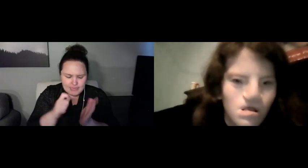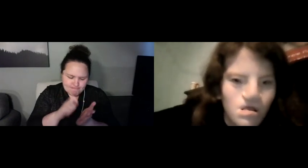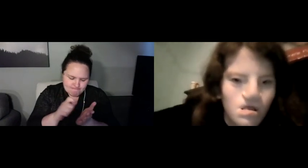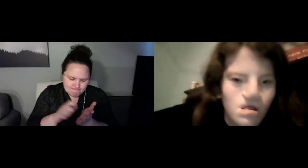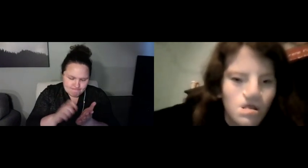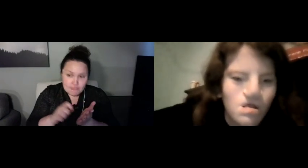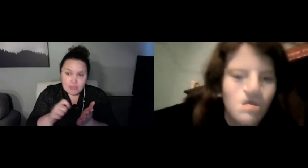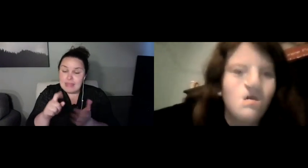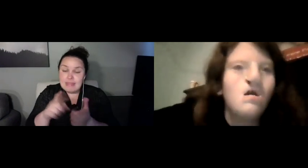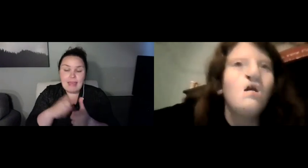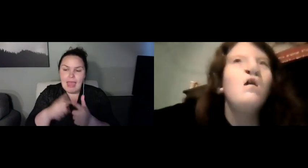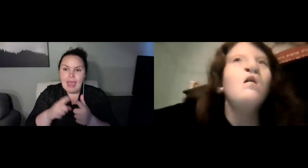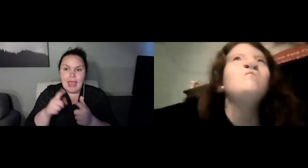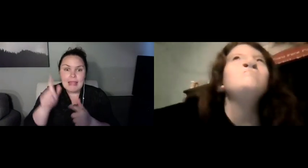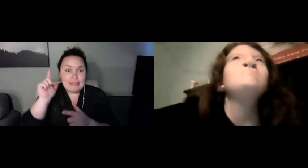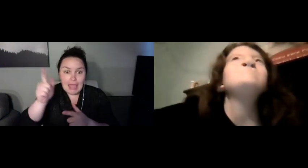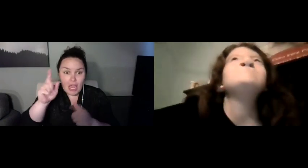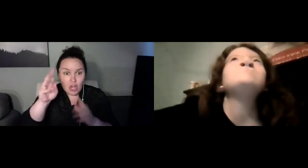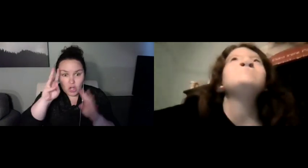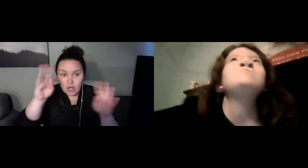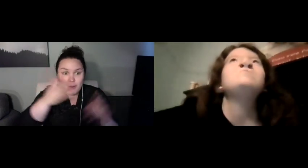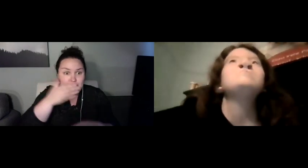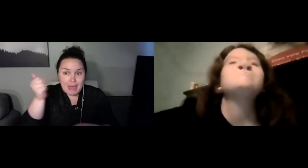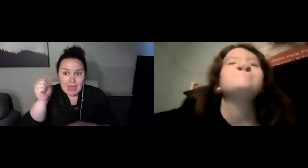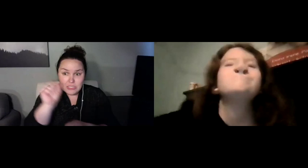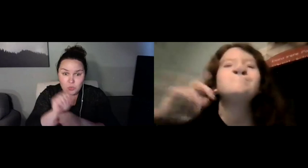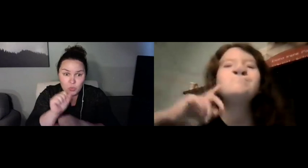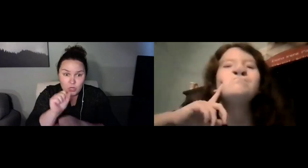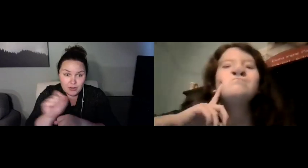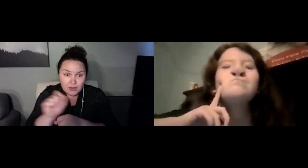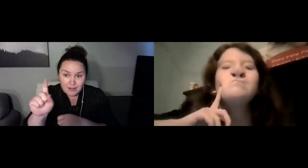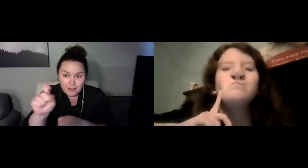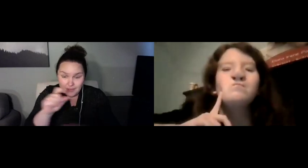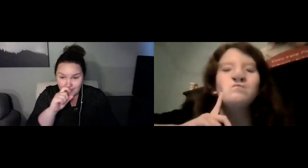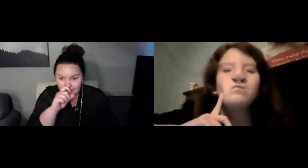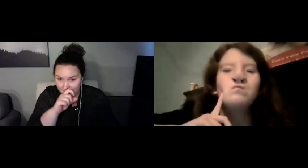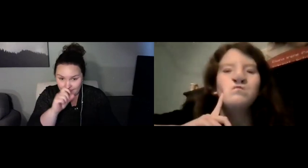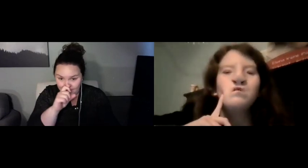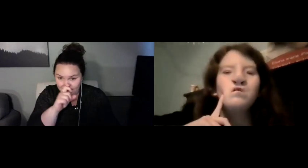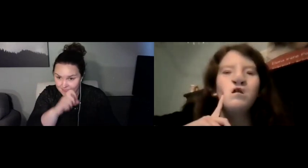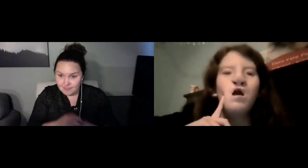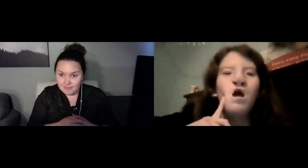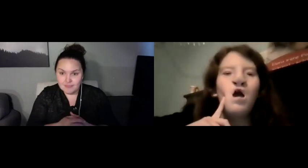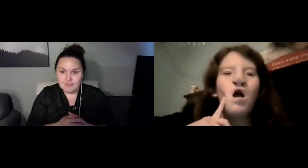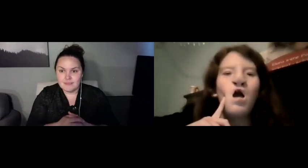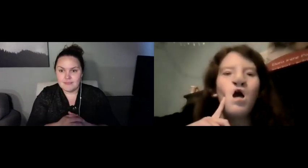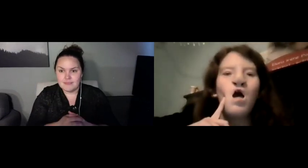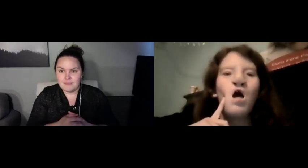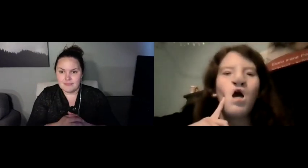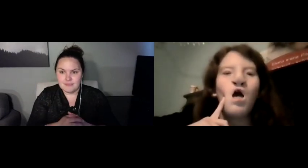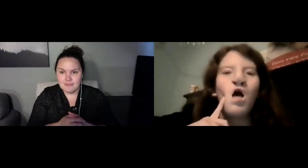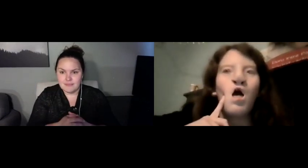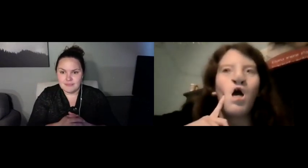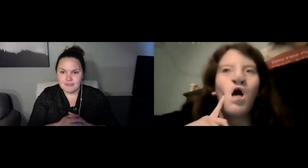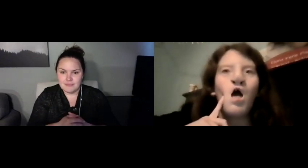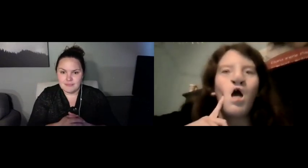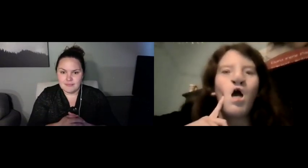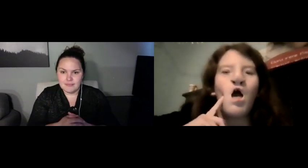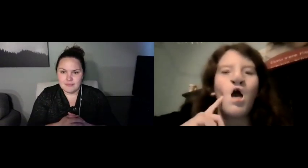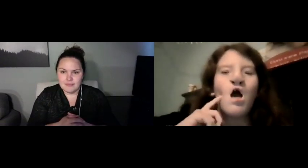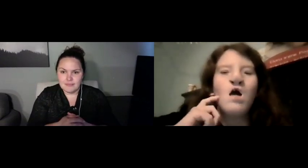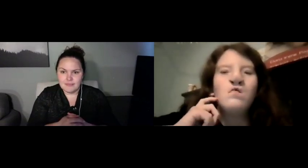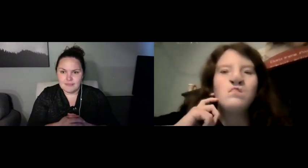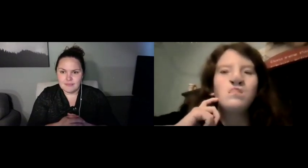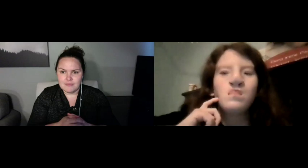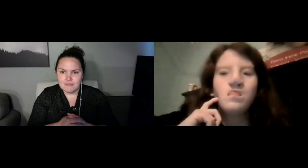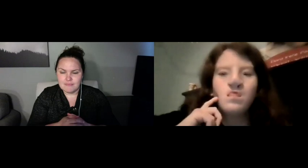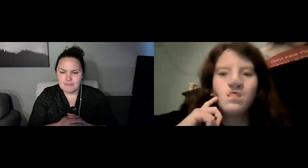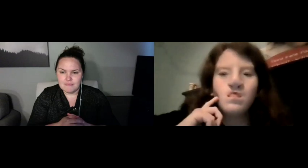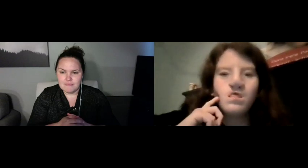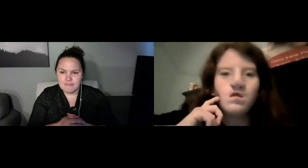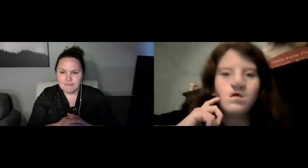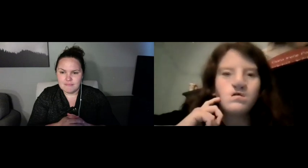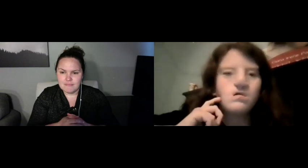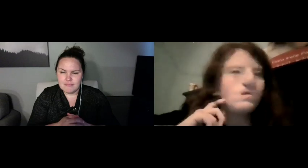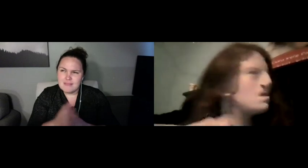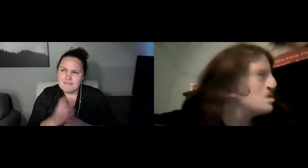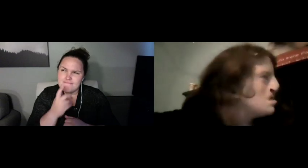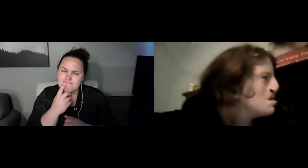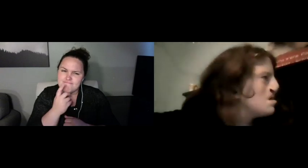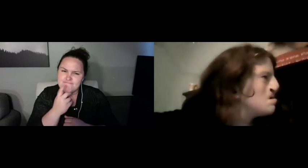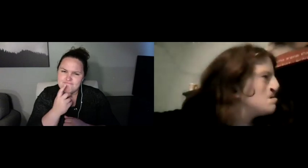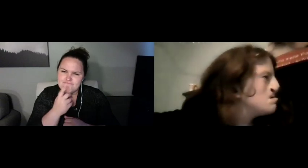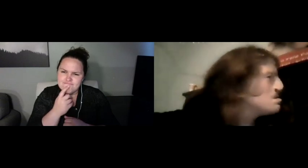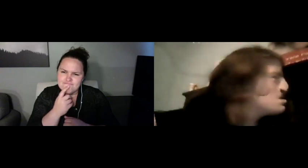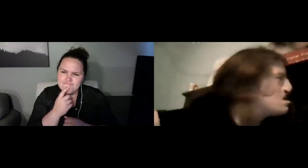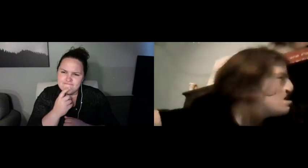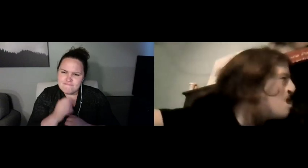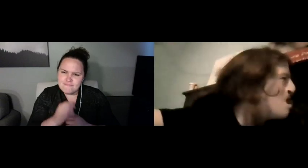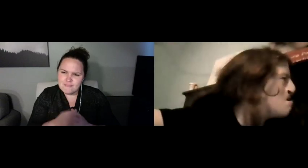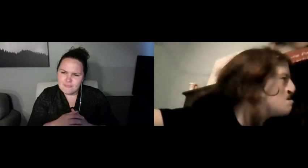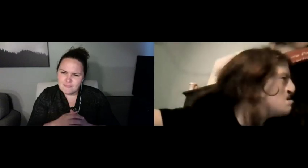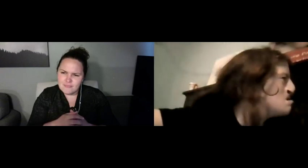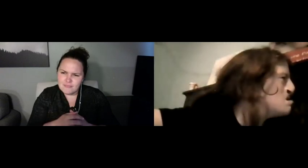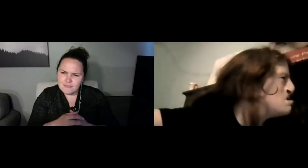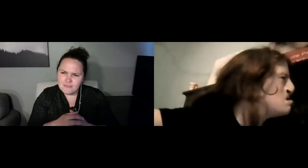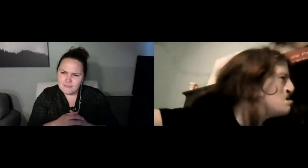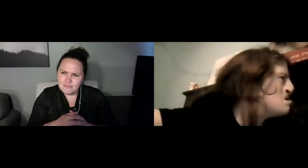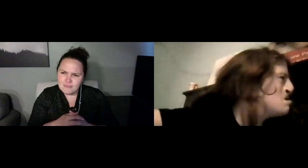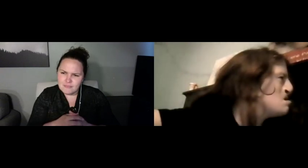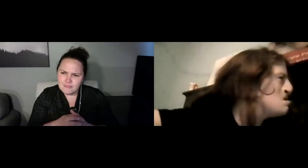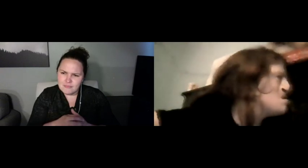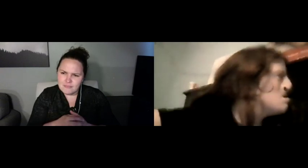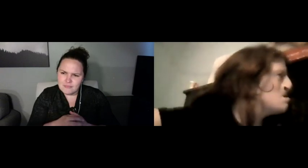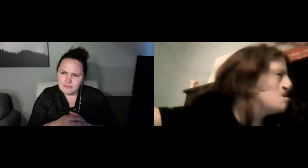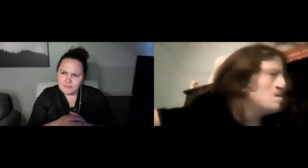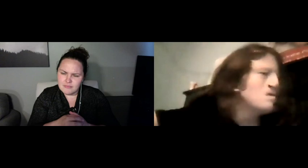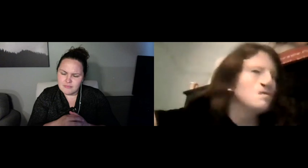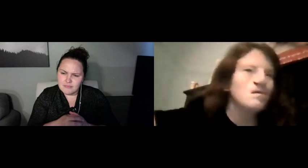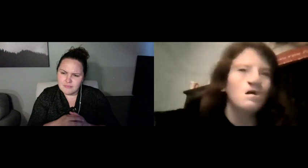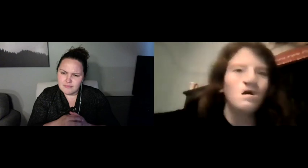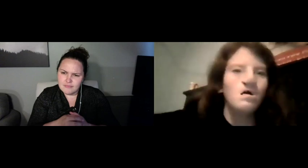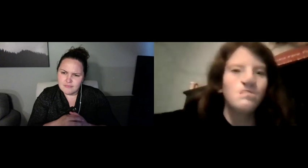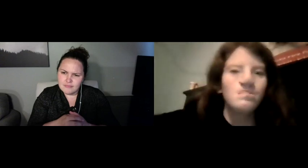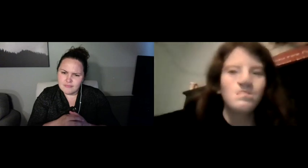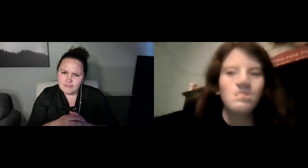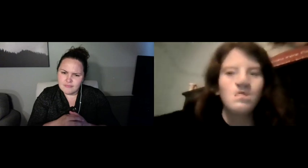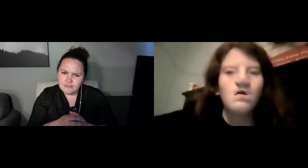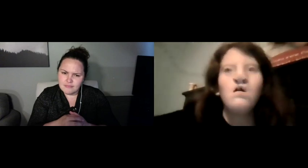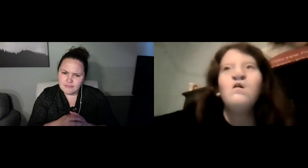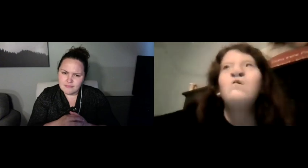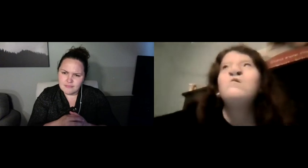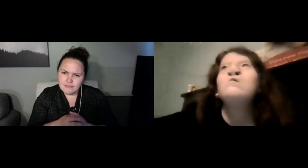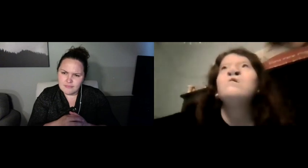We would love to have for her to have a guide dog, but she's not at the she's not